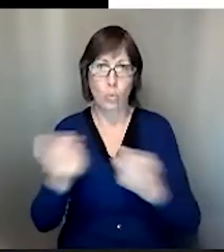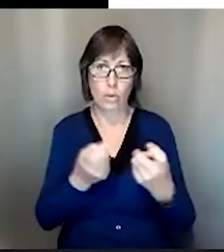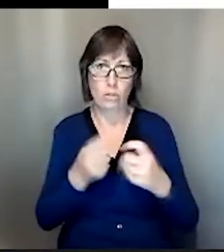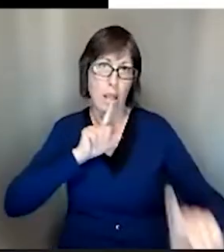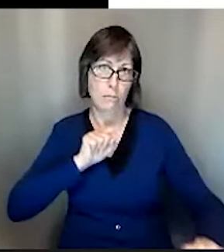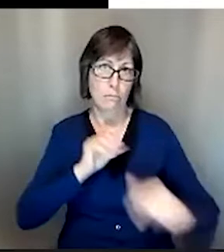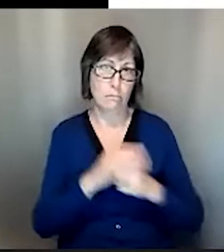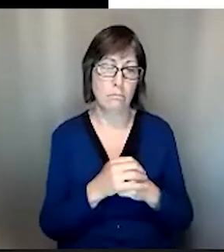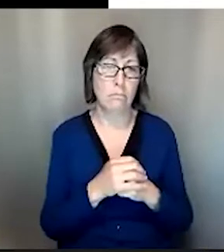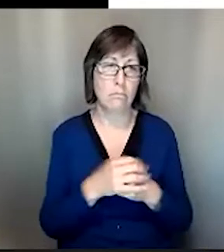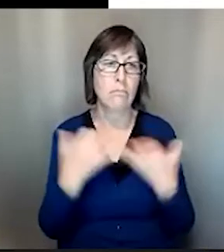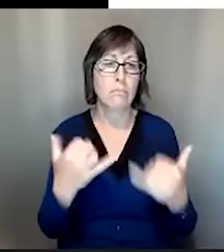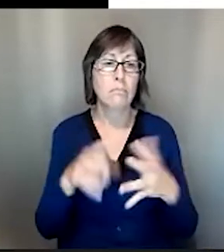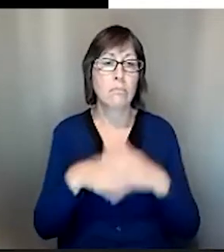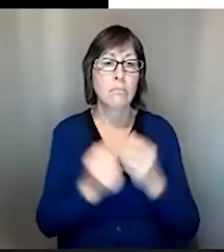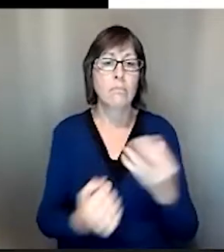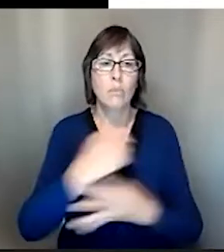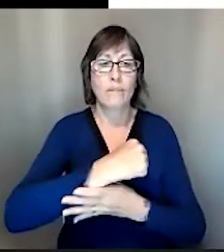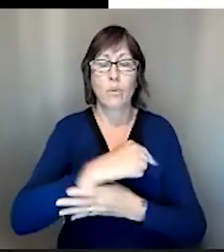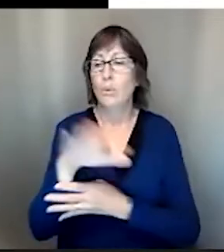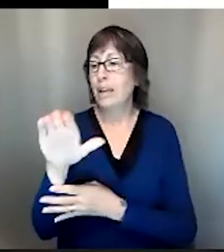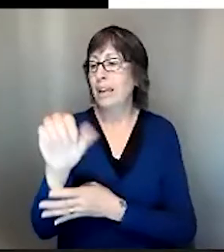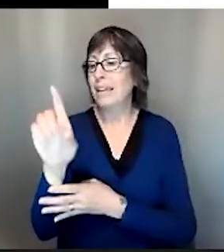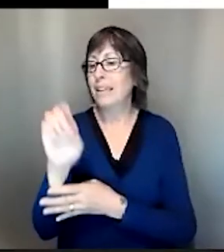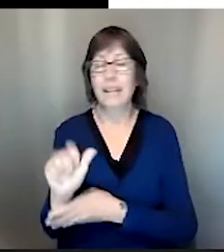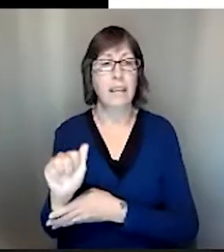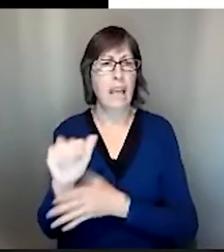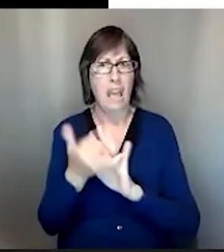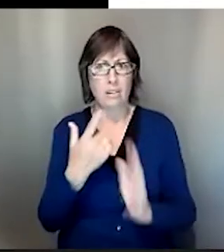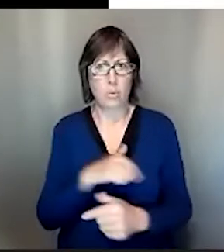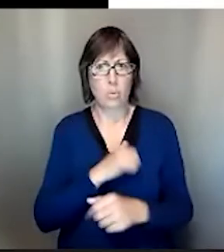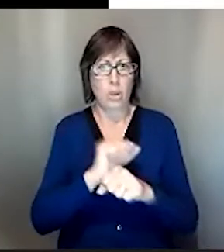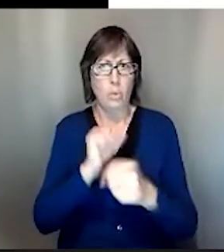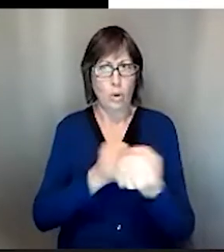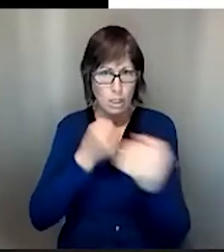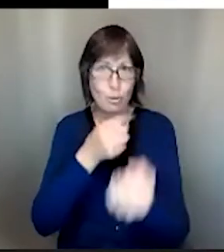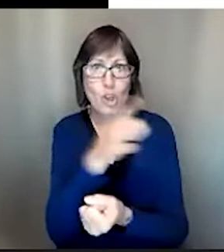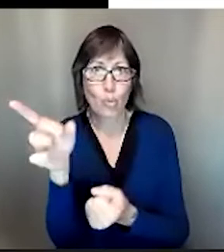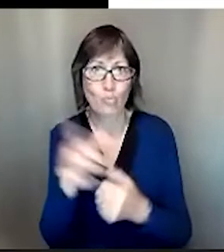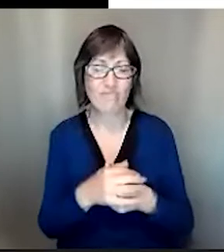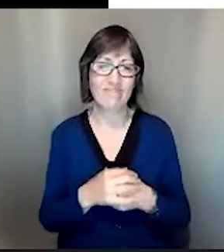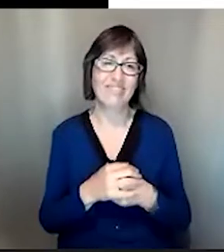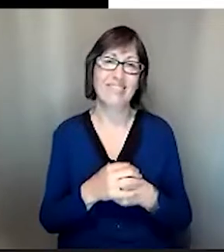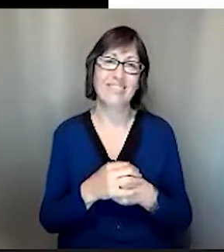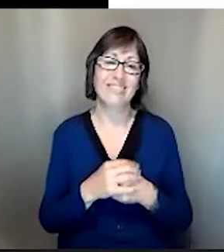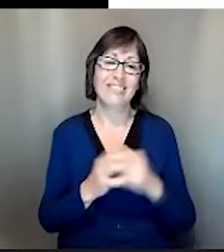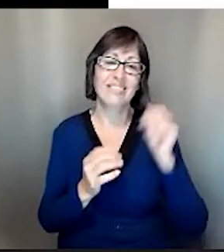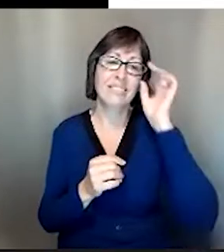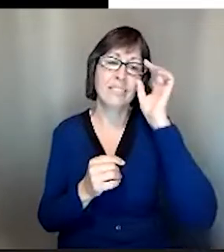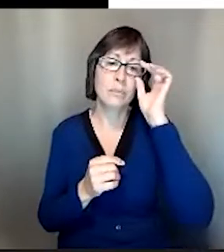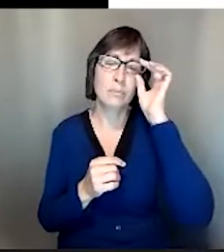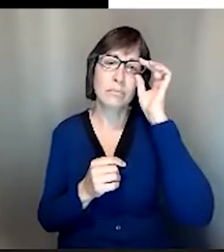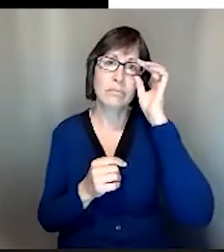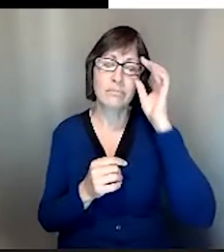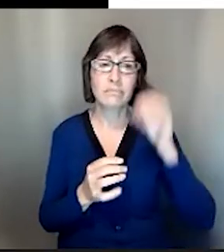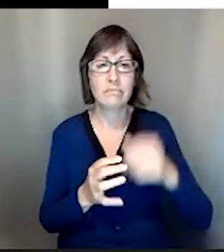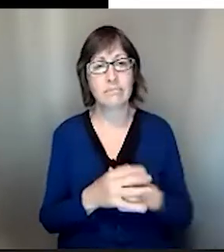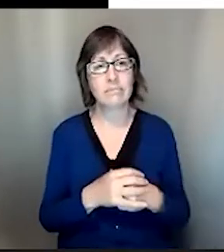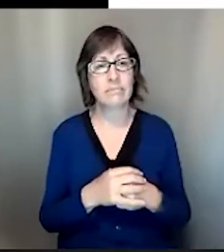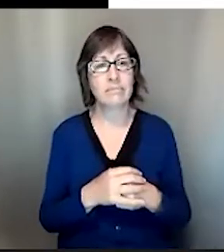Let’s start with a review of CADA, how we want to work, and how we can support you.